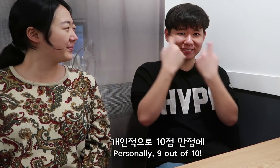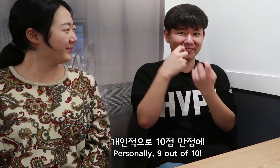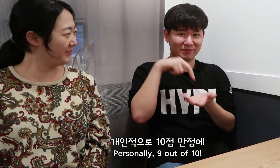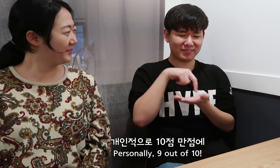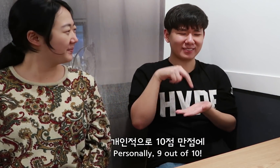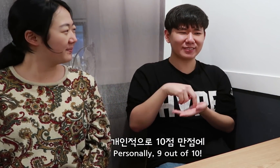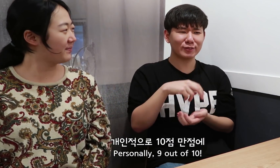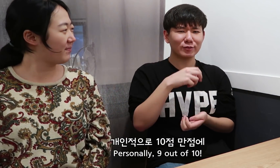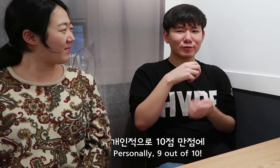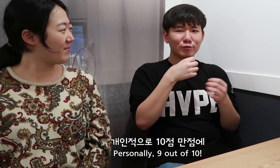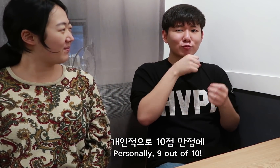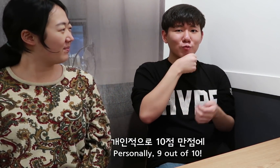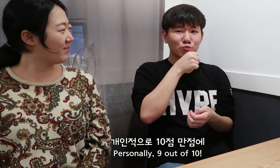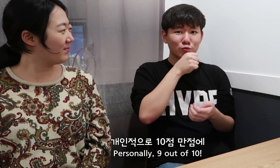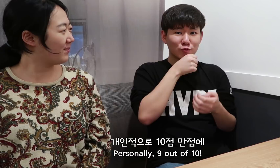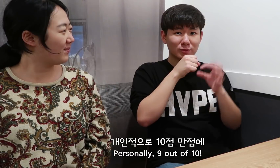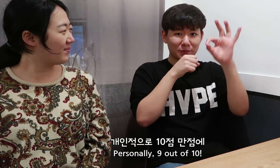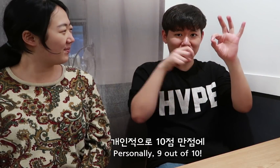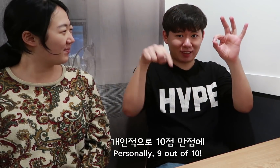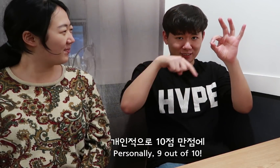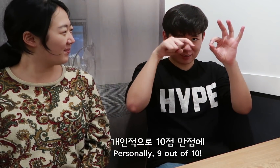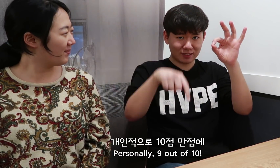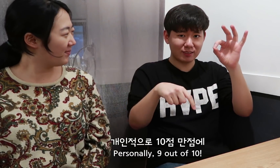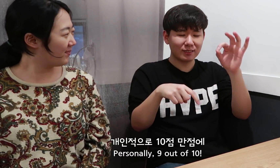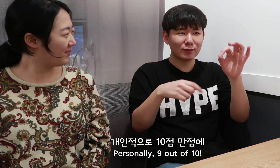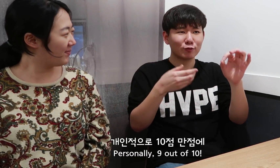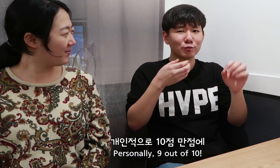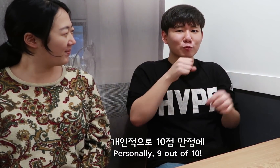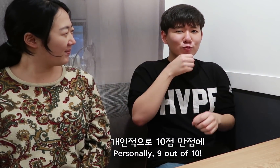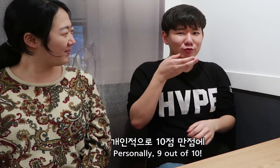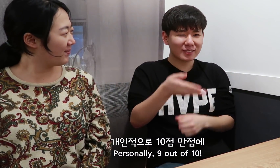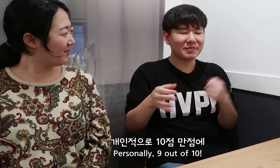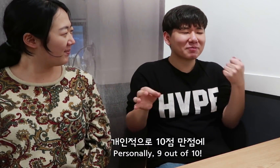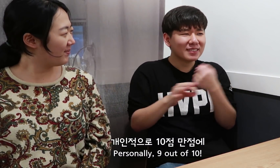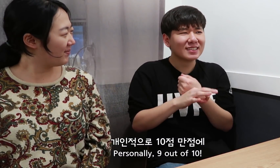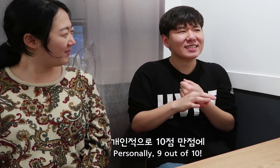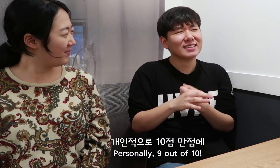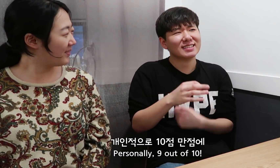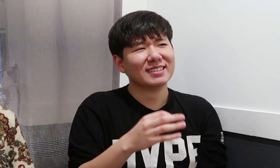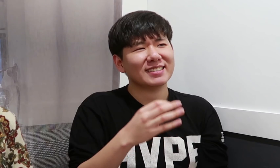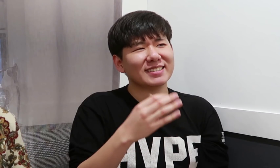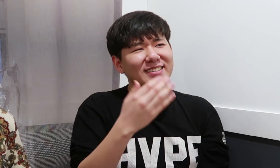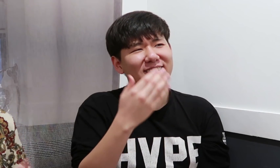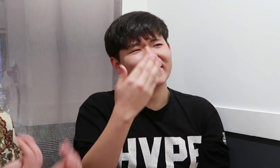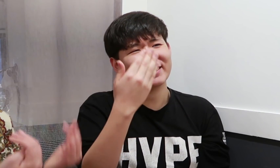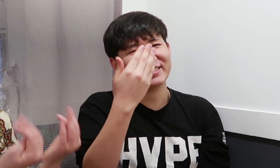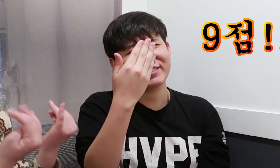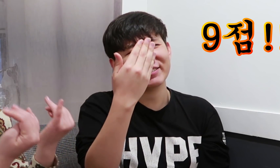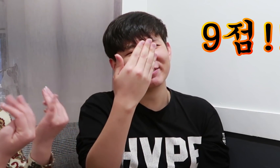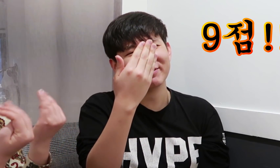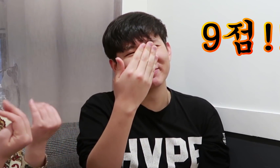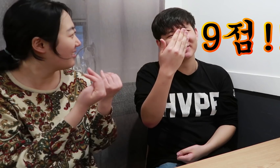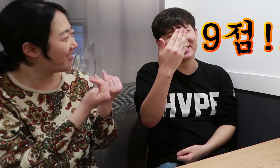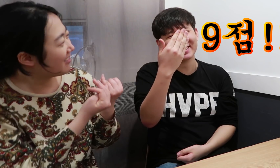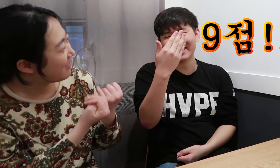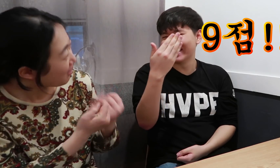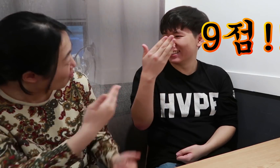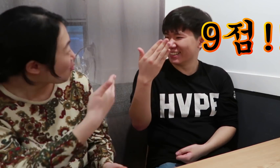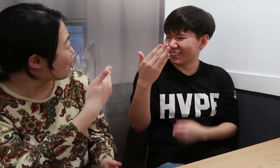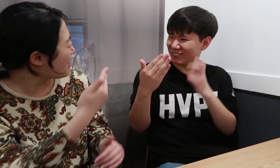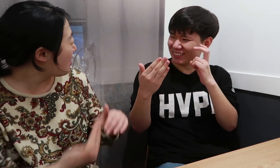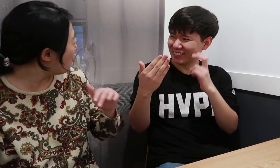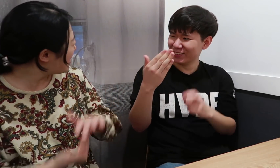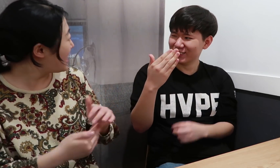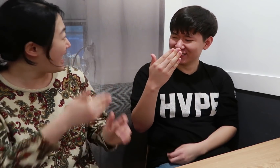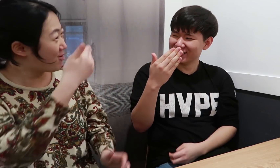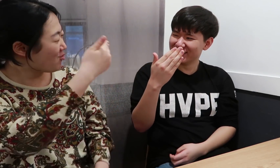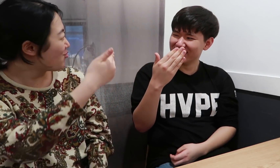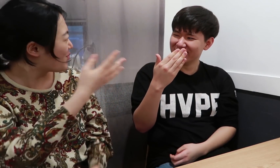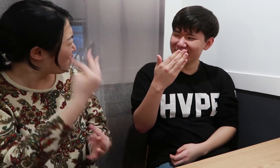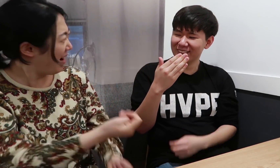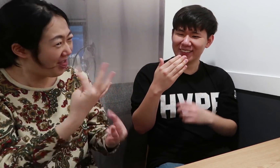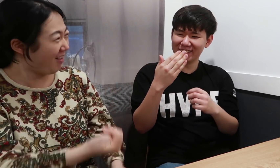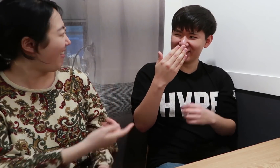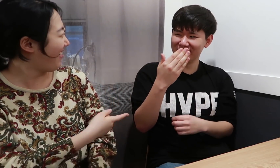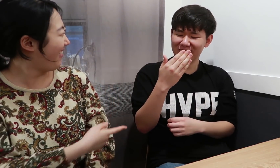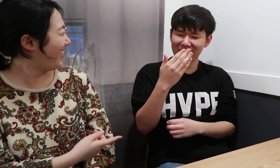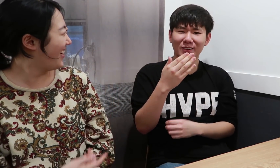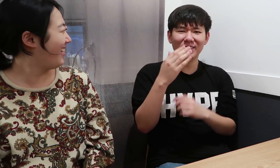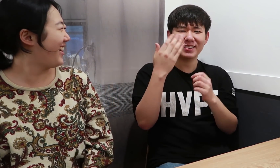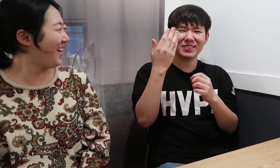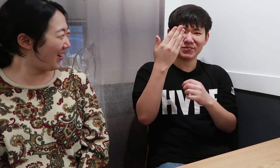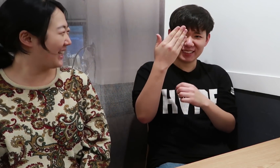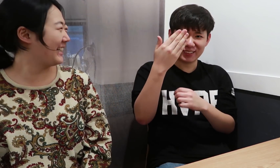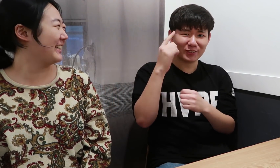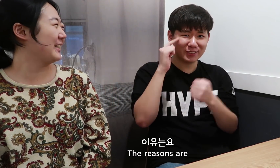Personally, 9 out of 10!!!!!